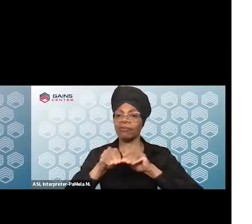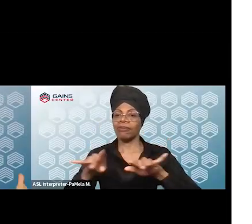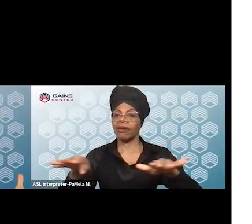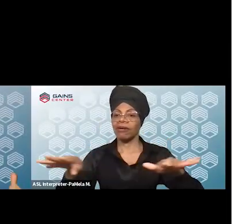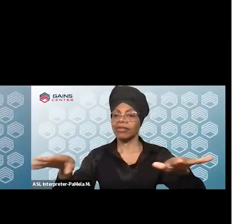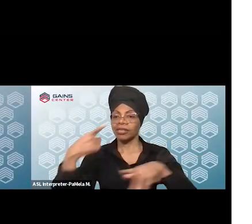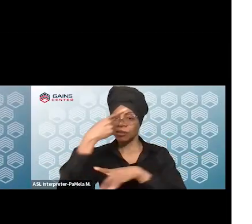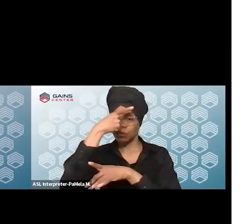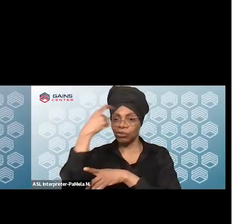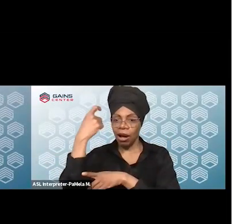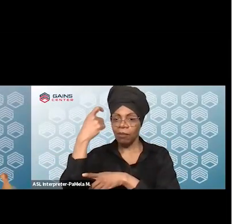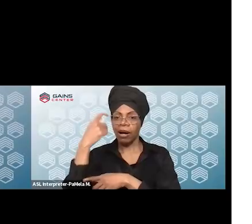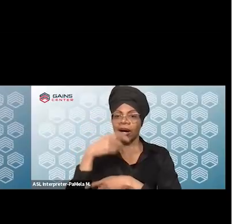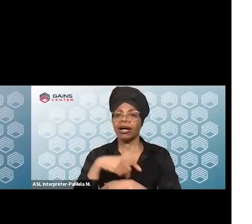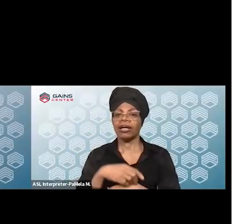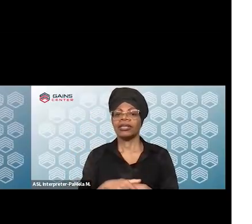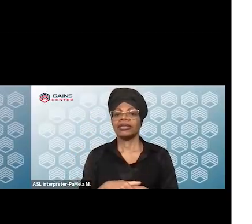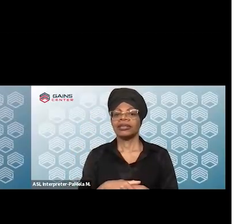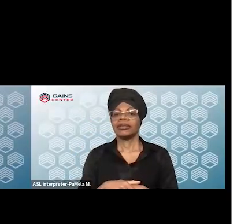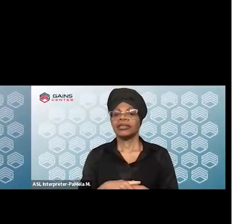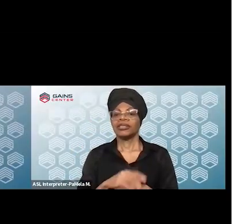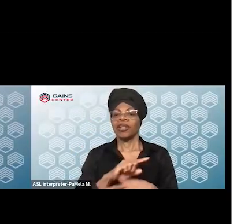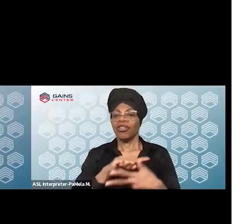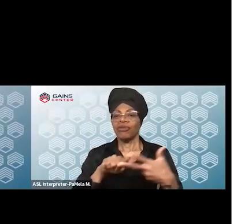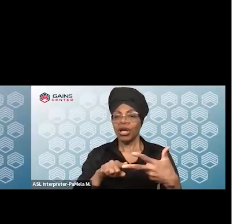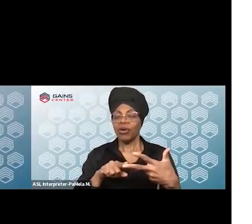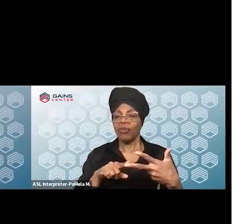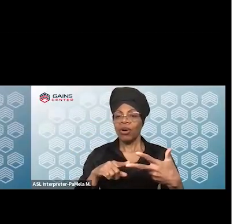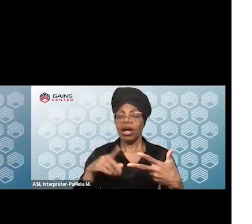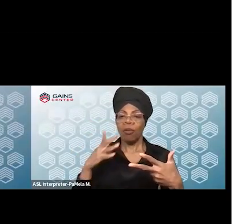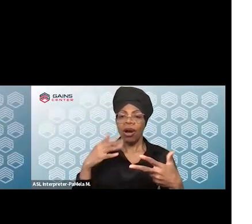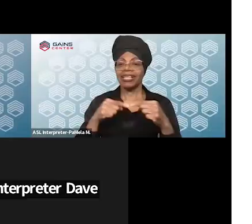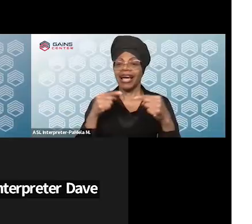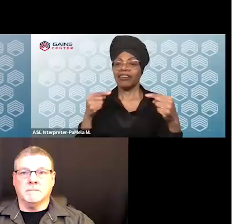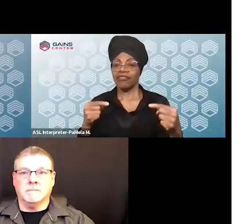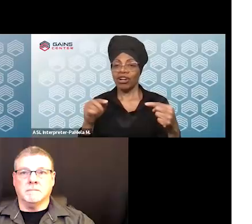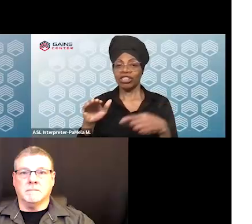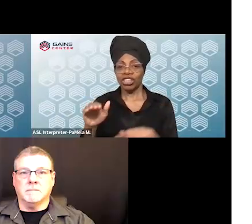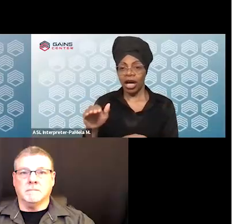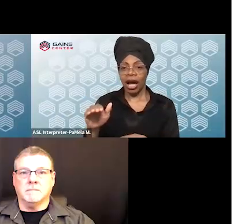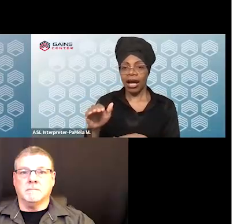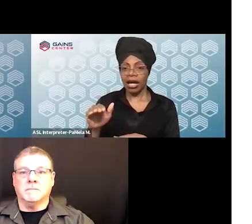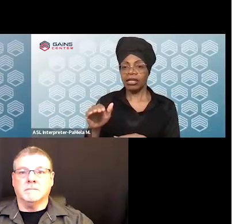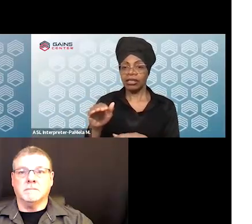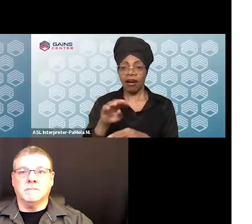Three of them that we're probably all aware of is the Adverse Childhood Experiences Questionnaire,